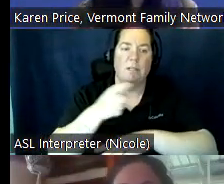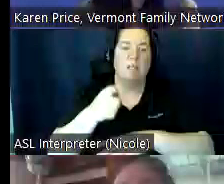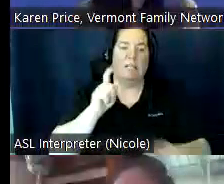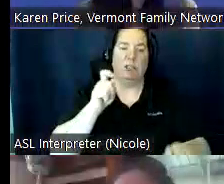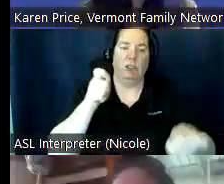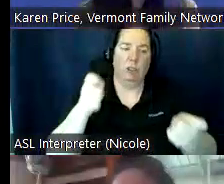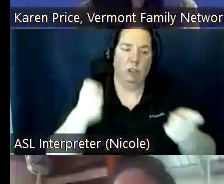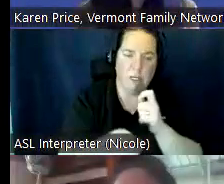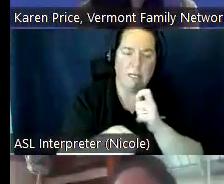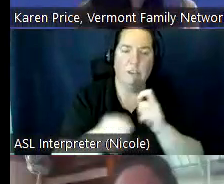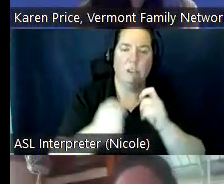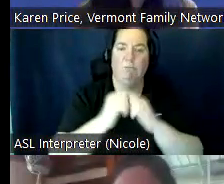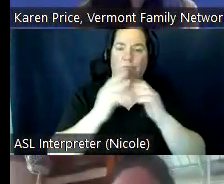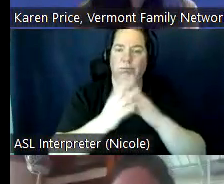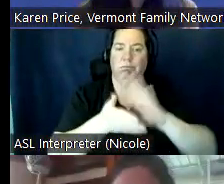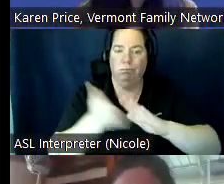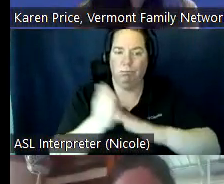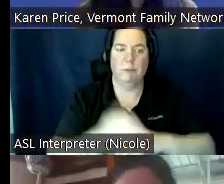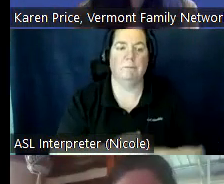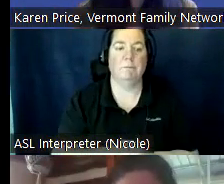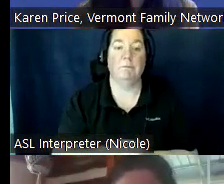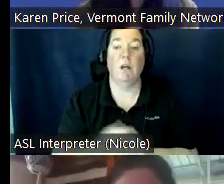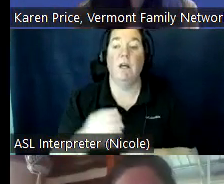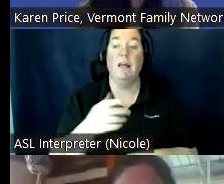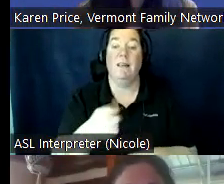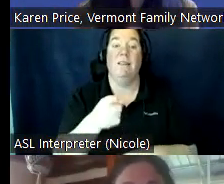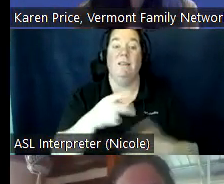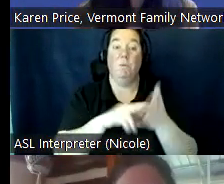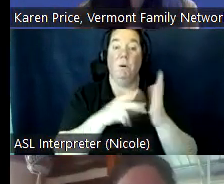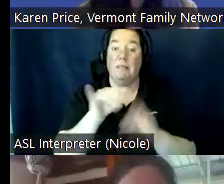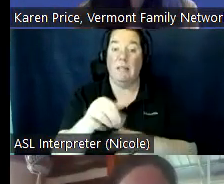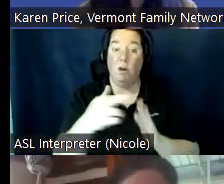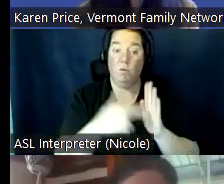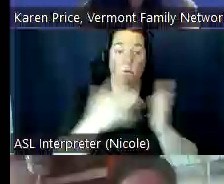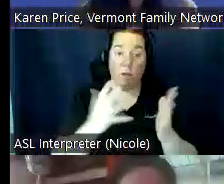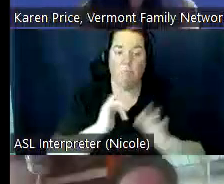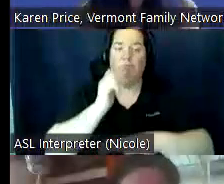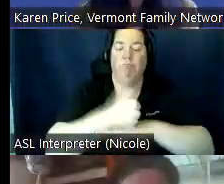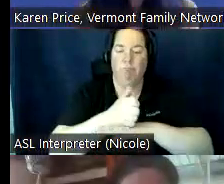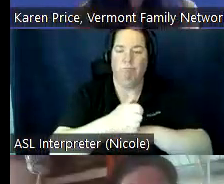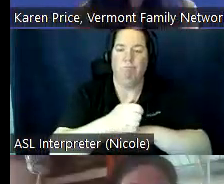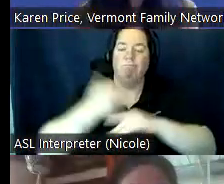The stated purpose of the rule change at that time was to establish the consistent application of